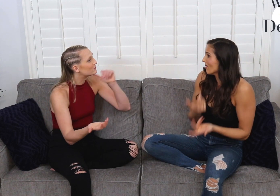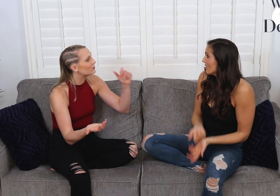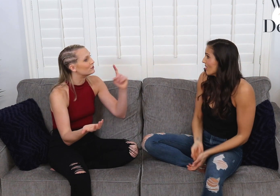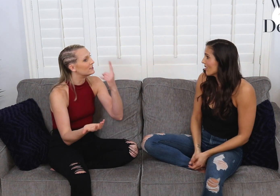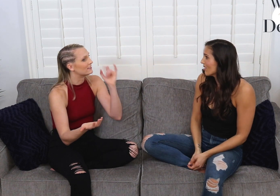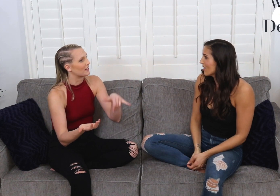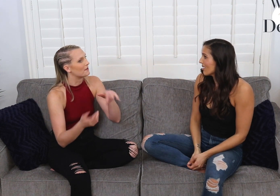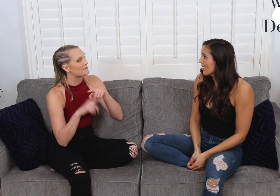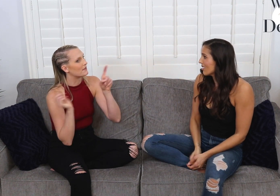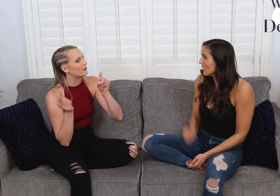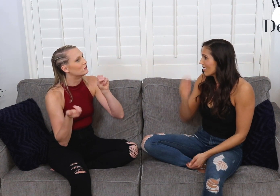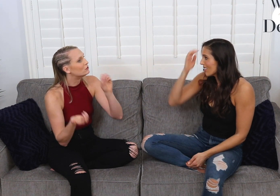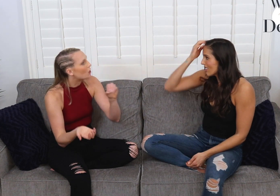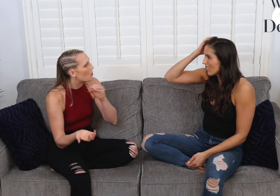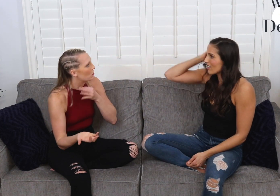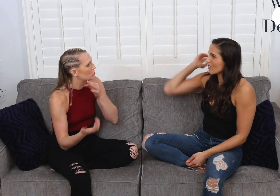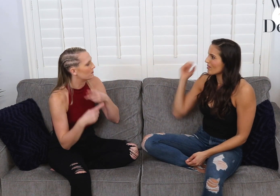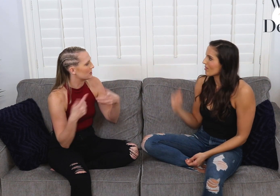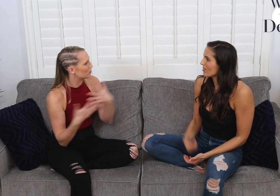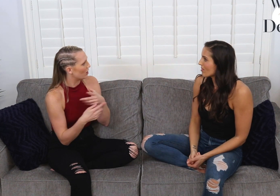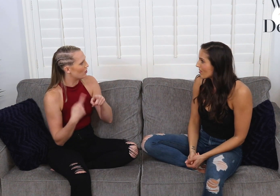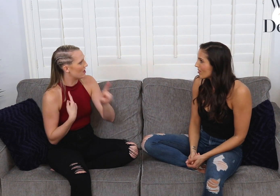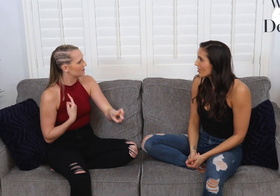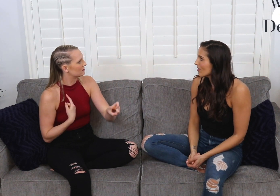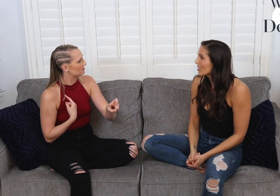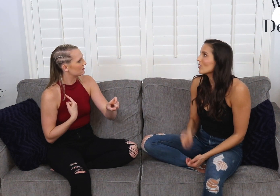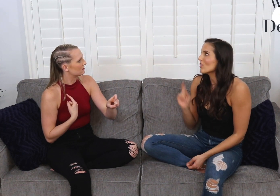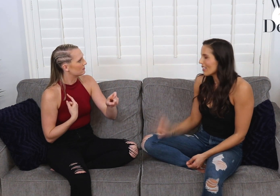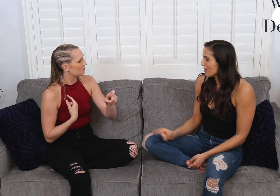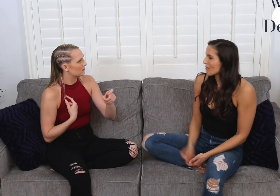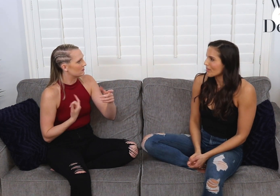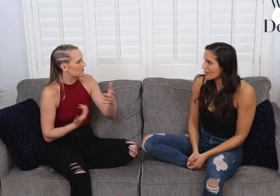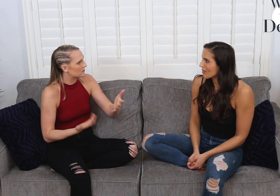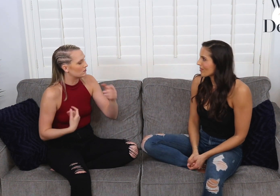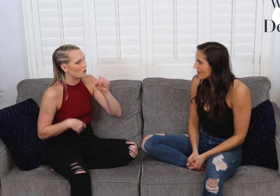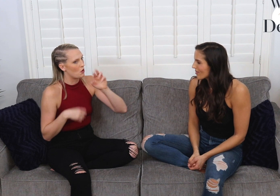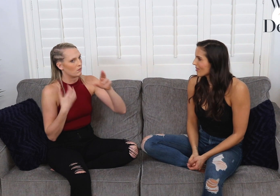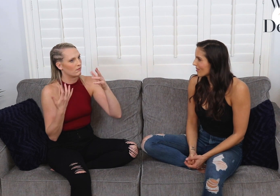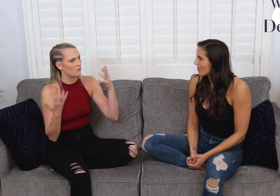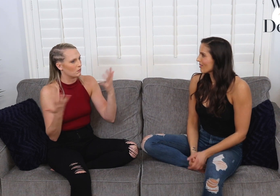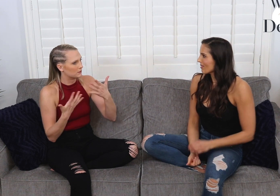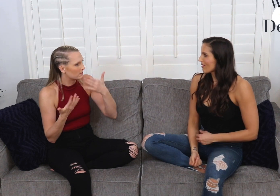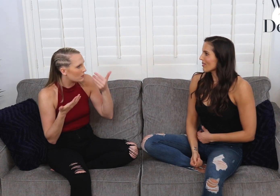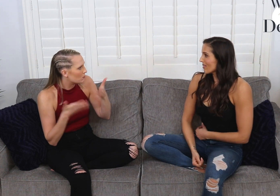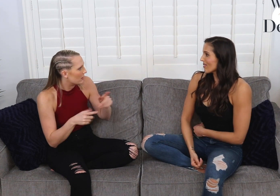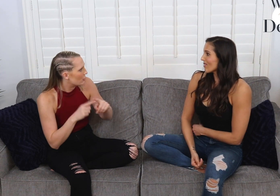And not just that, but they're so curious but they're too scared to ask. Like, they're unsure of